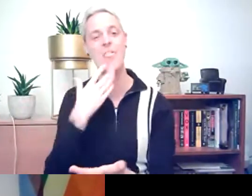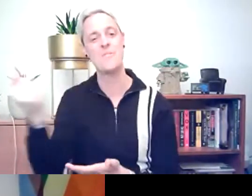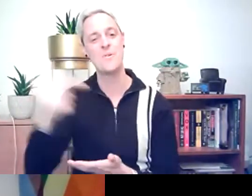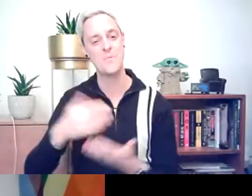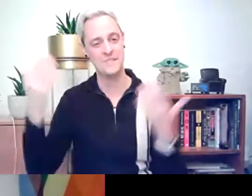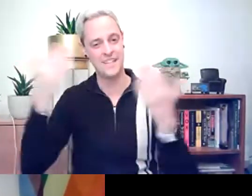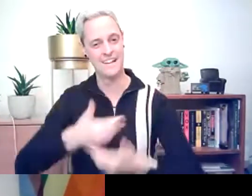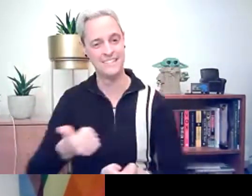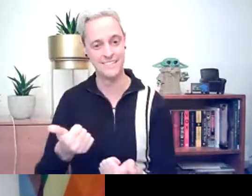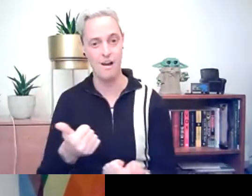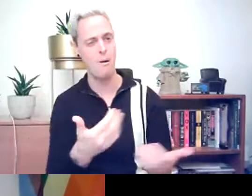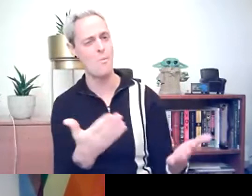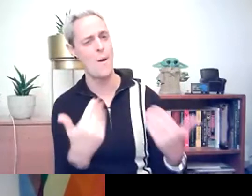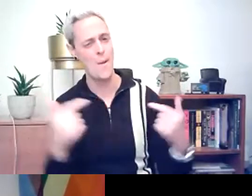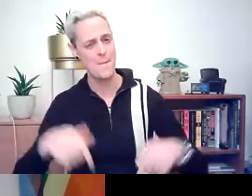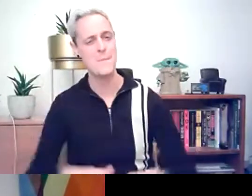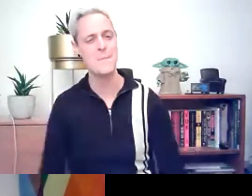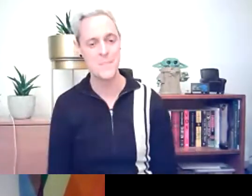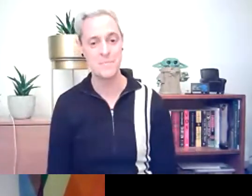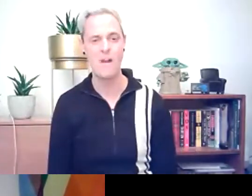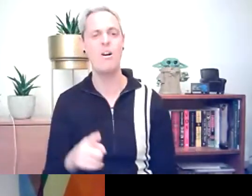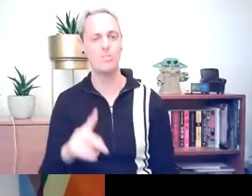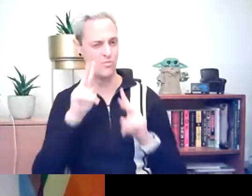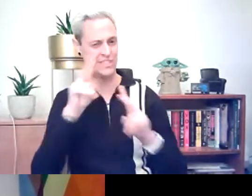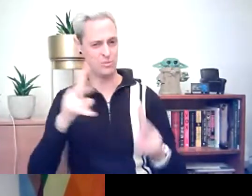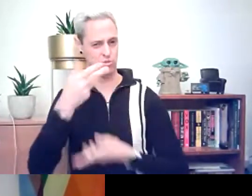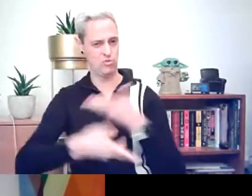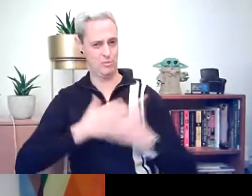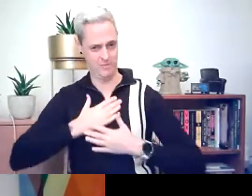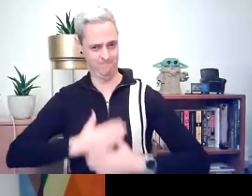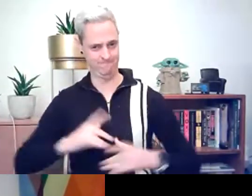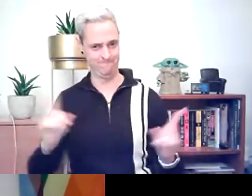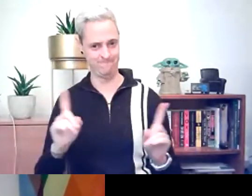18:11:28 And then with TBA. I guess we we restarted that because in doing the calendar